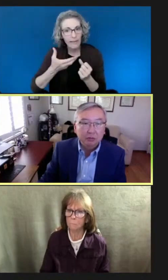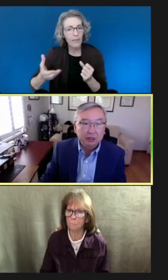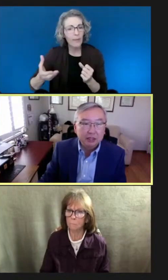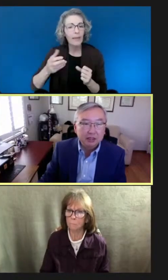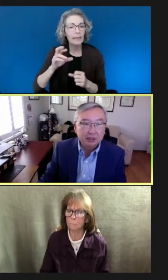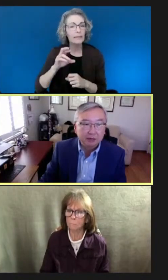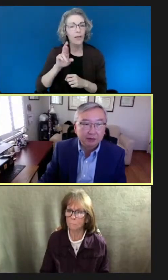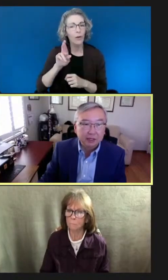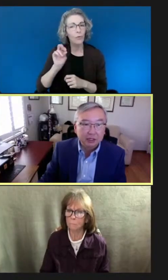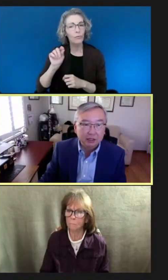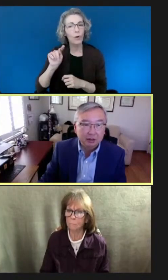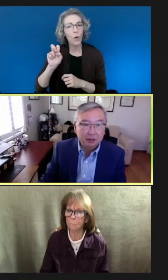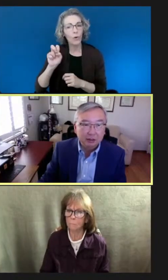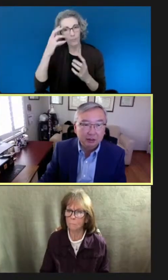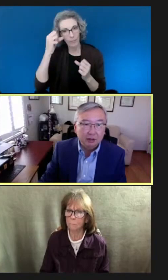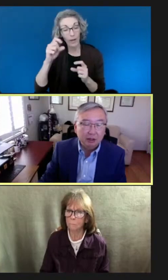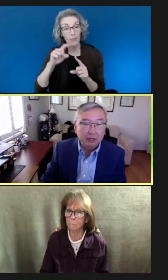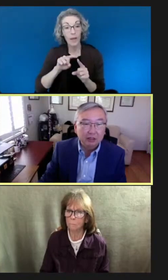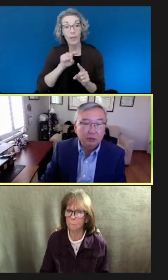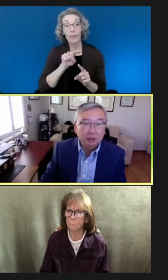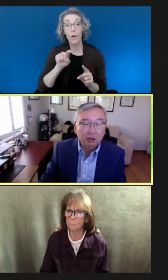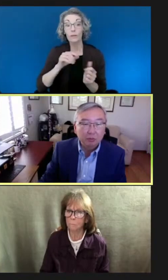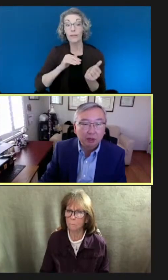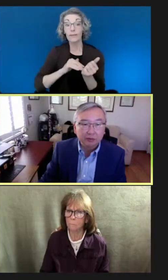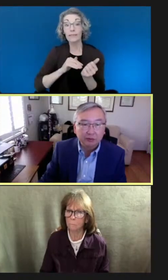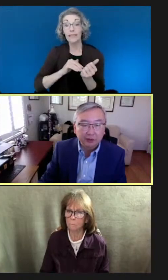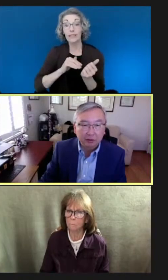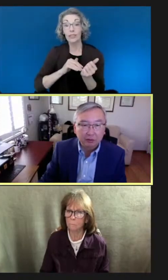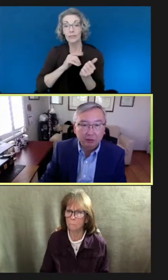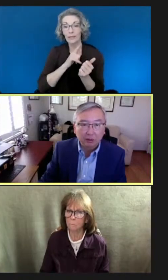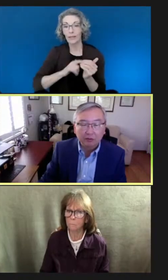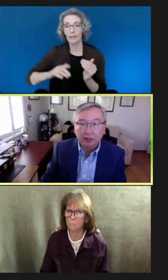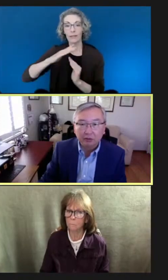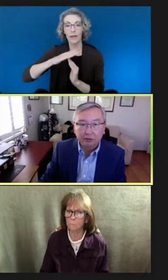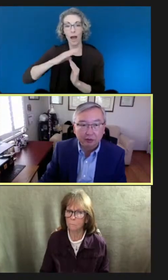But these physicians are at the top of our field, and